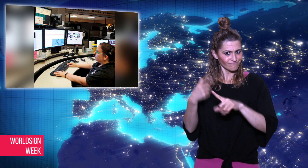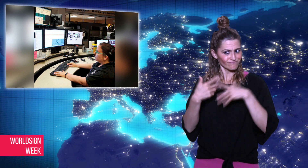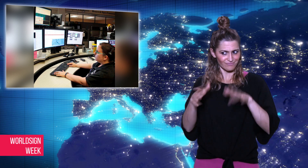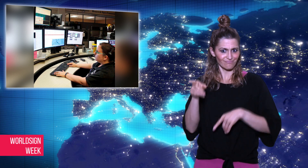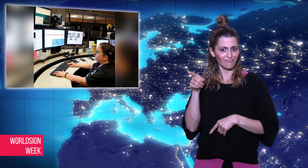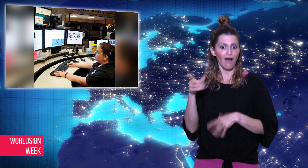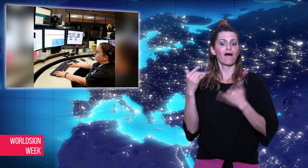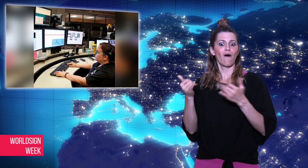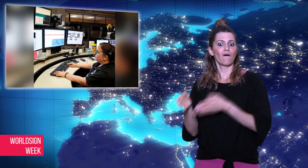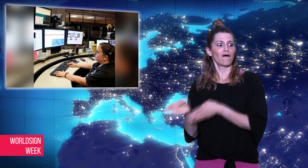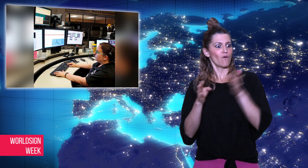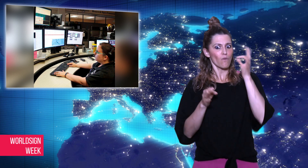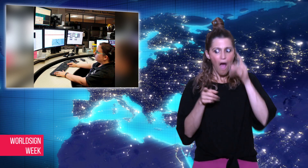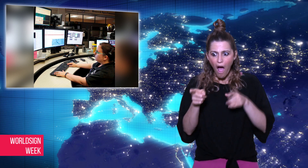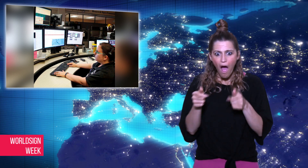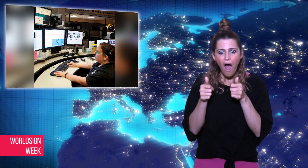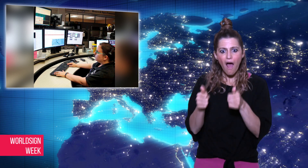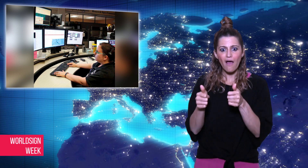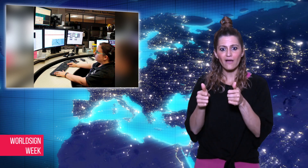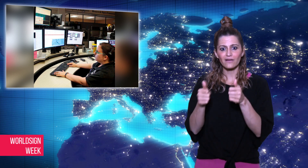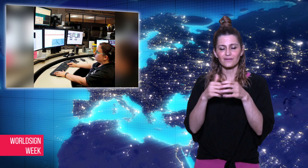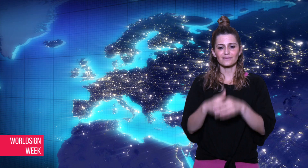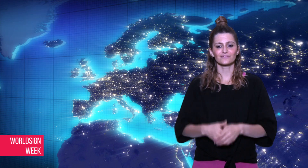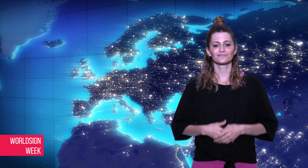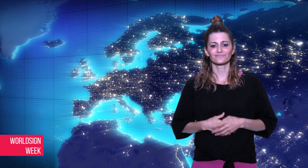for quite a while!